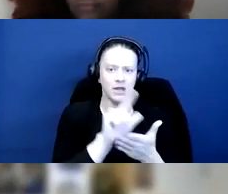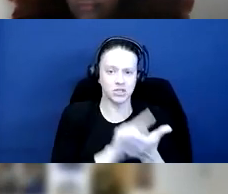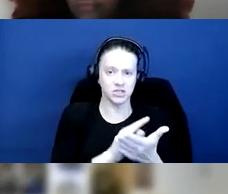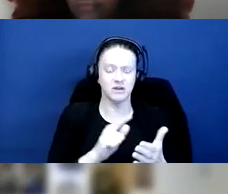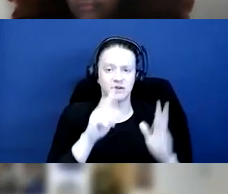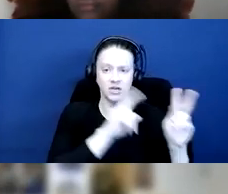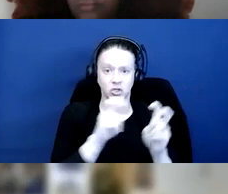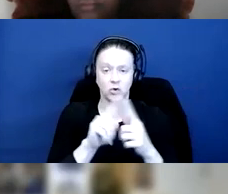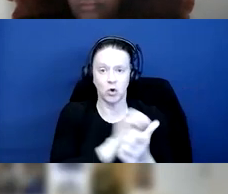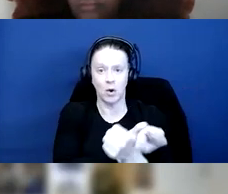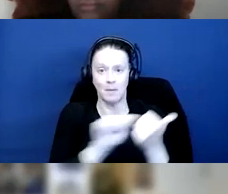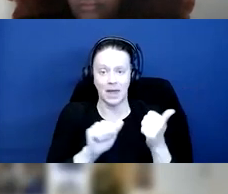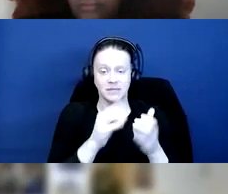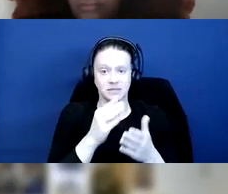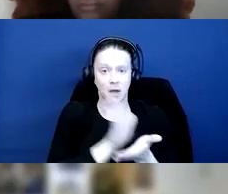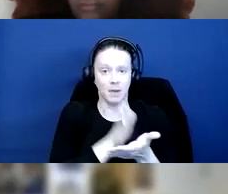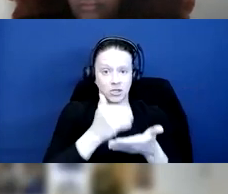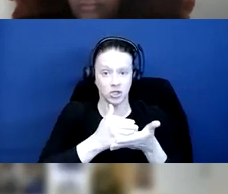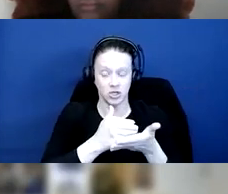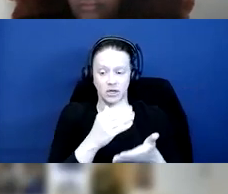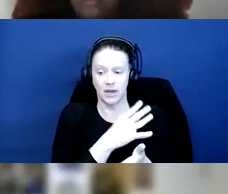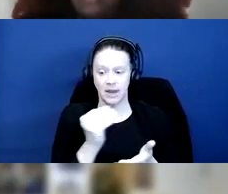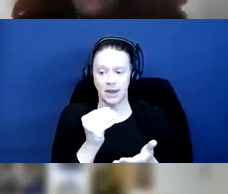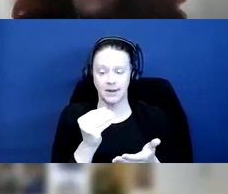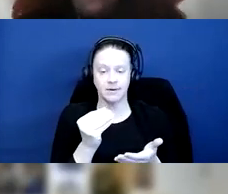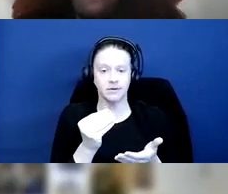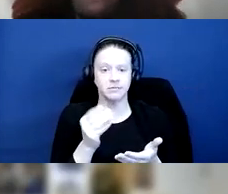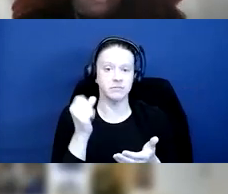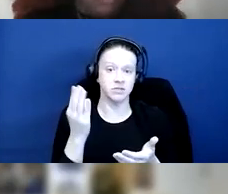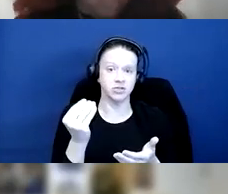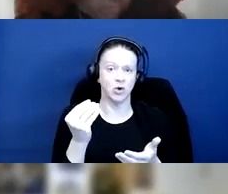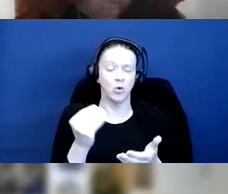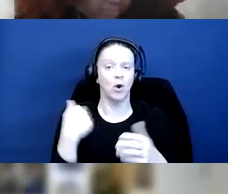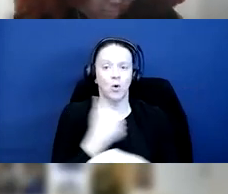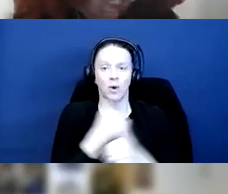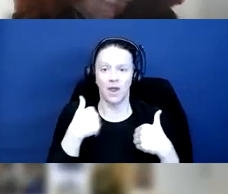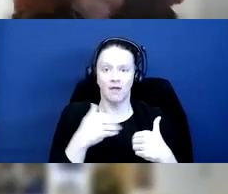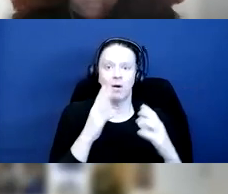And so, there are more bills that get introduced during long session,